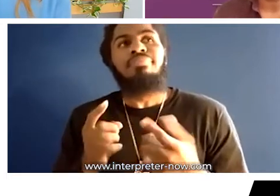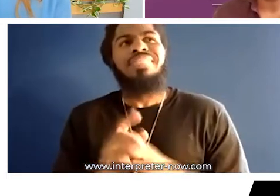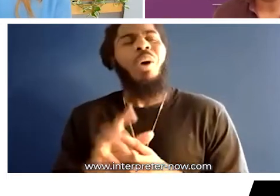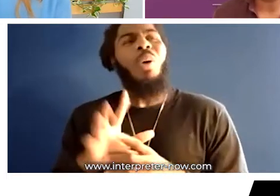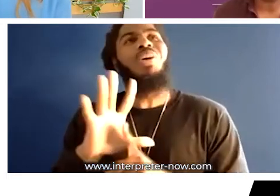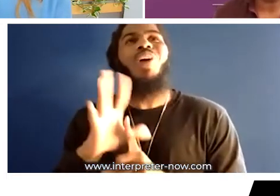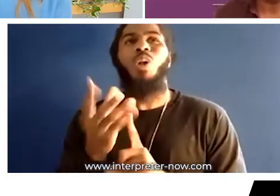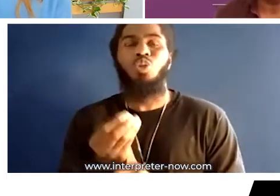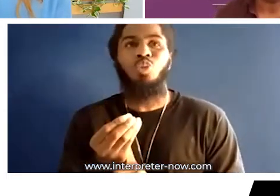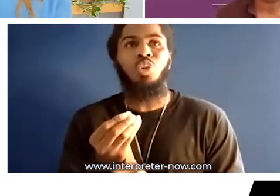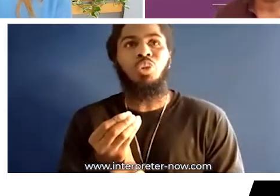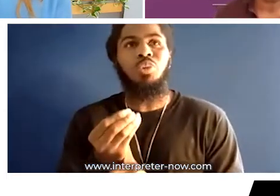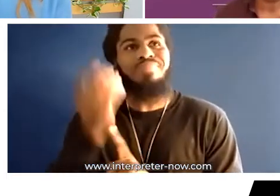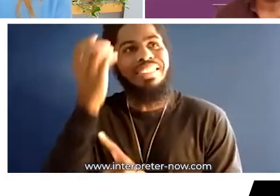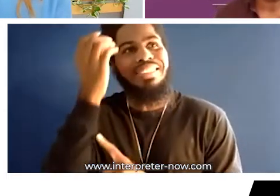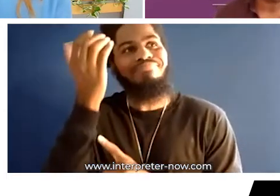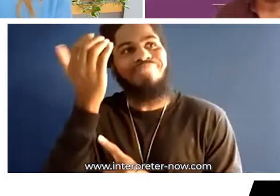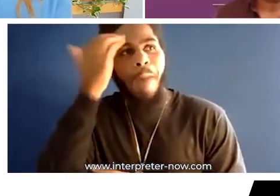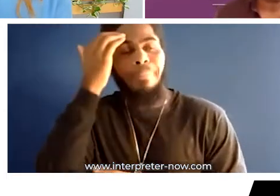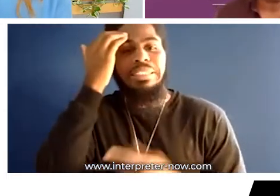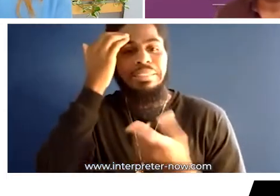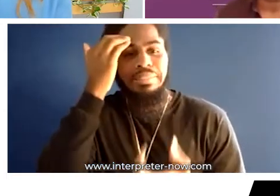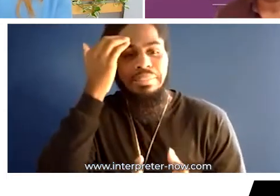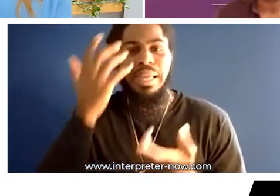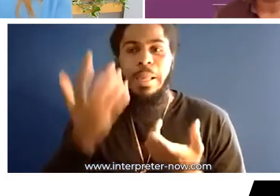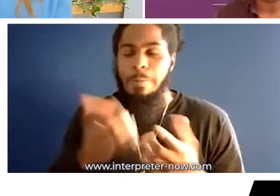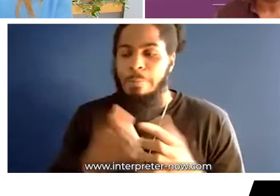And my language has shifted a bit, as has, you know, many other practitioners.